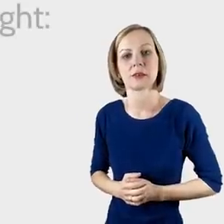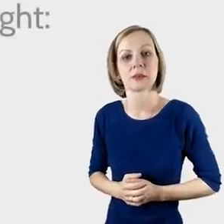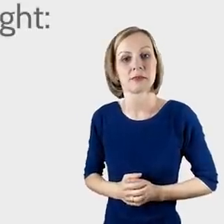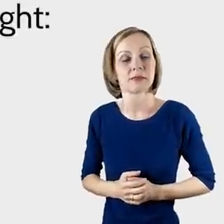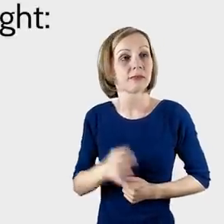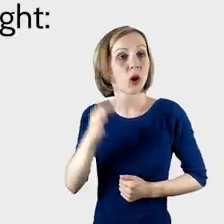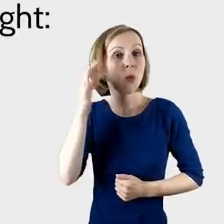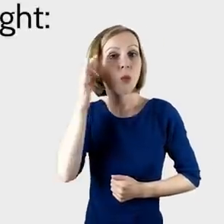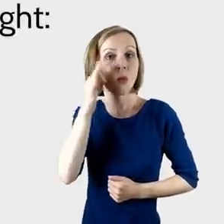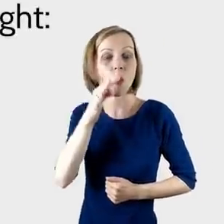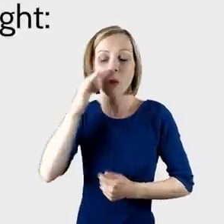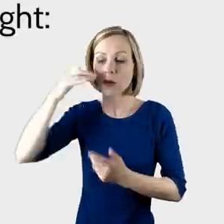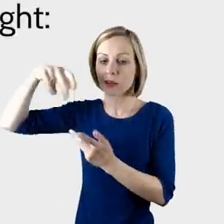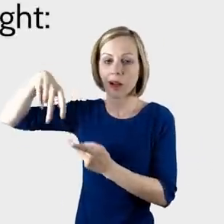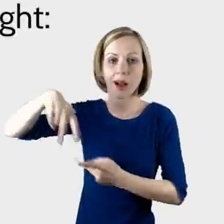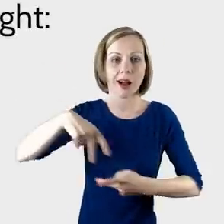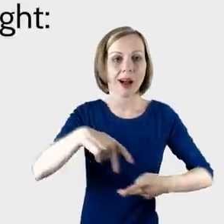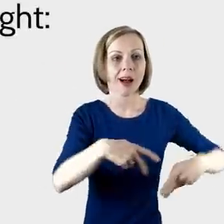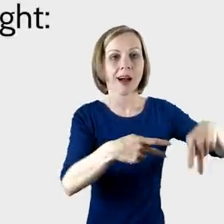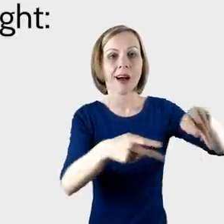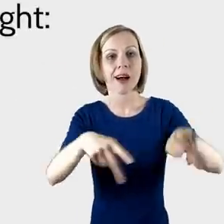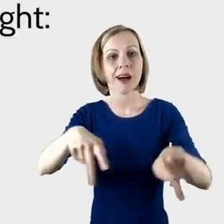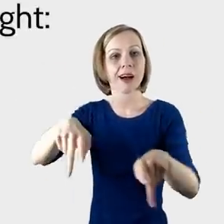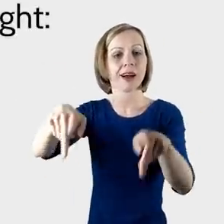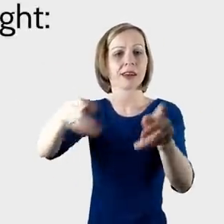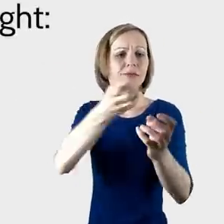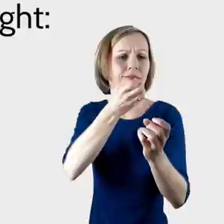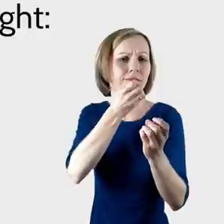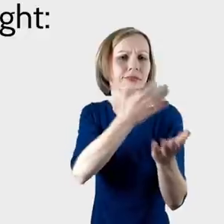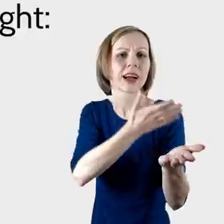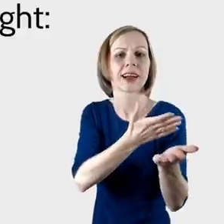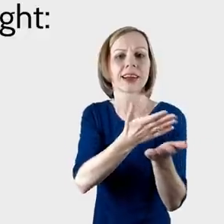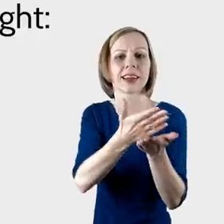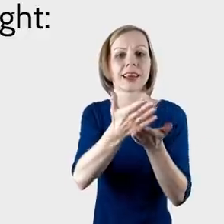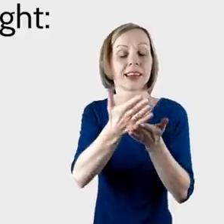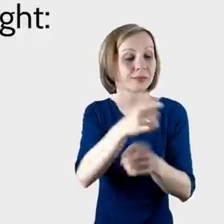Thou flowing water, pure and clear